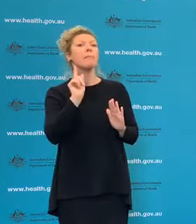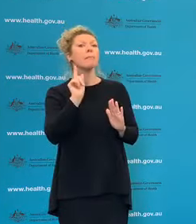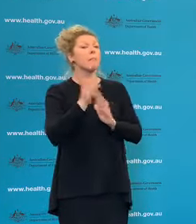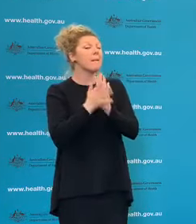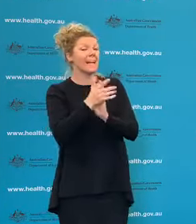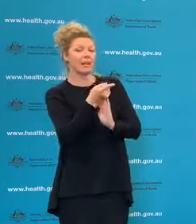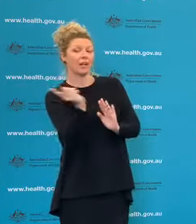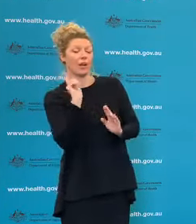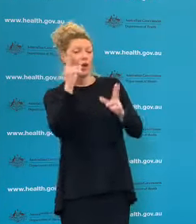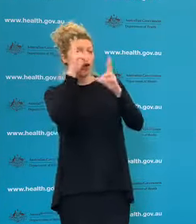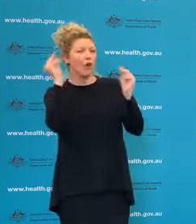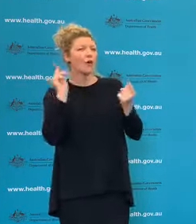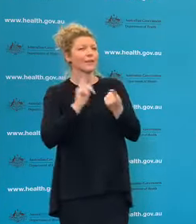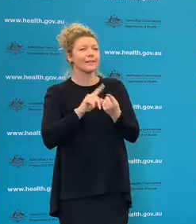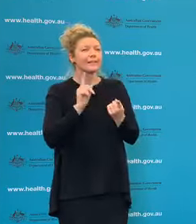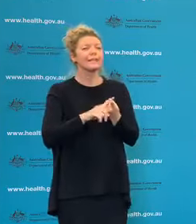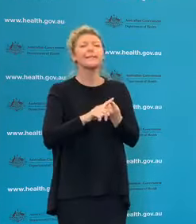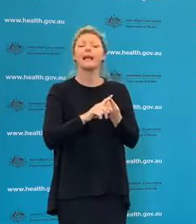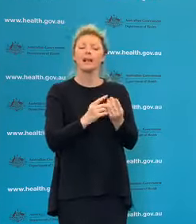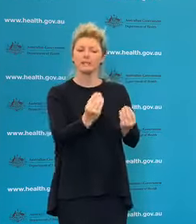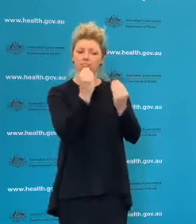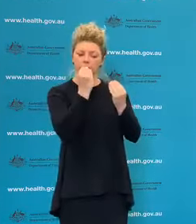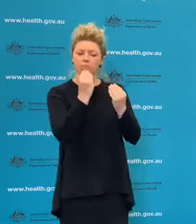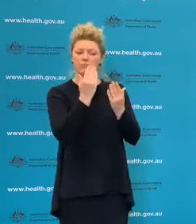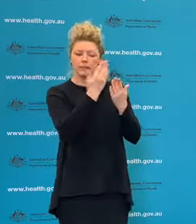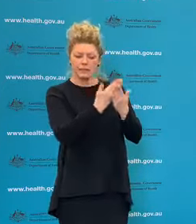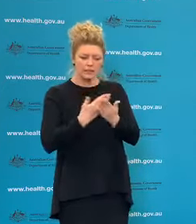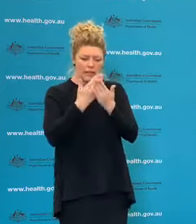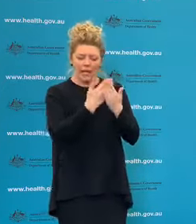studies and learning and hopefully we never need to call upon them. But those